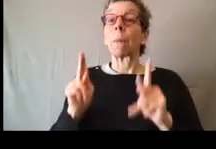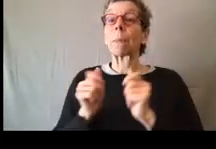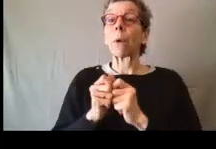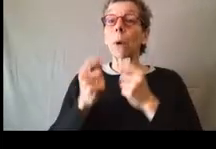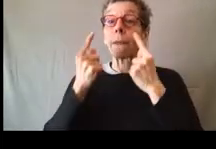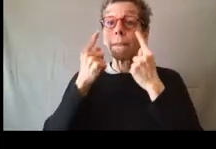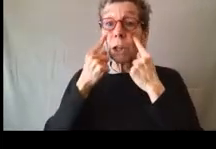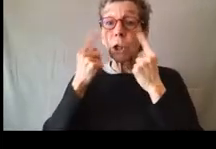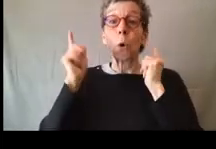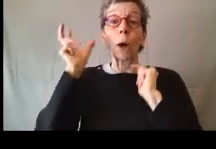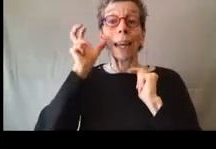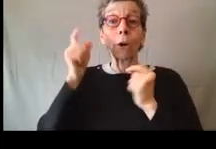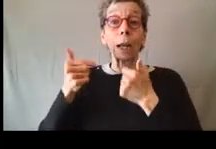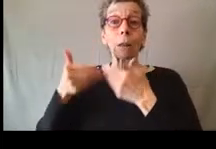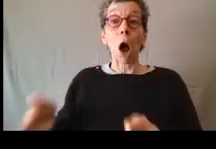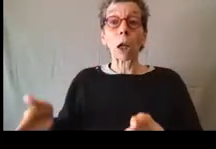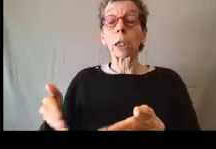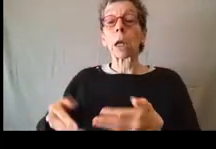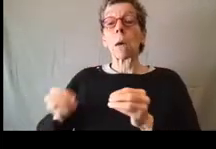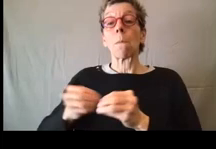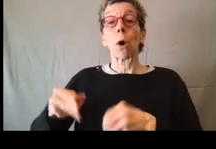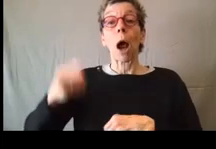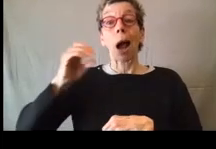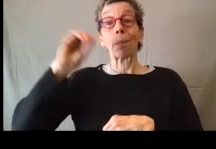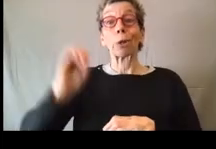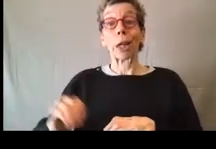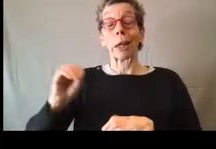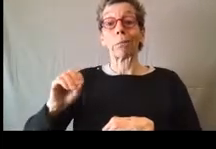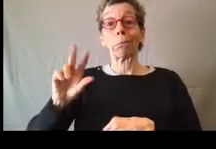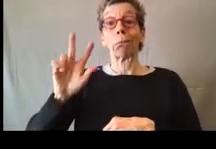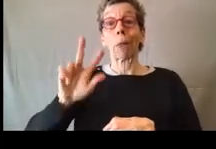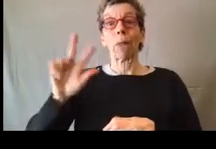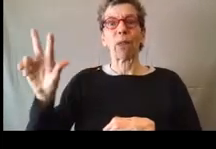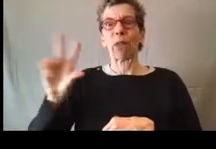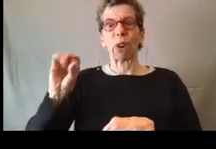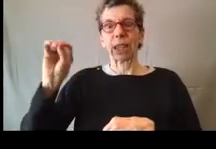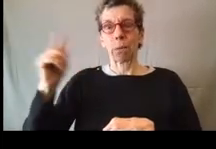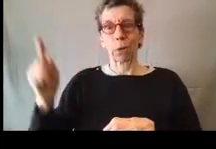higher merit rates at 30% each, and people with substance abuse disorders have lowest